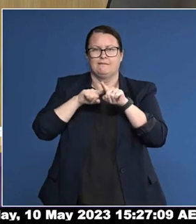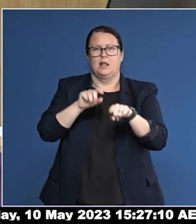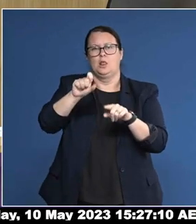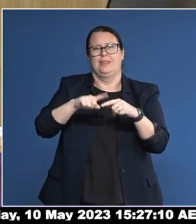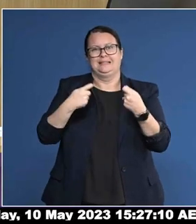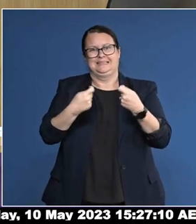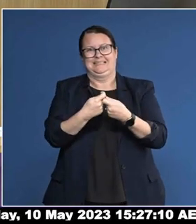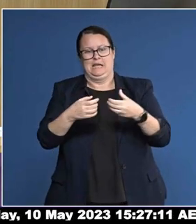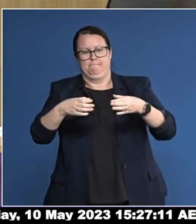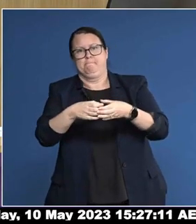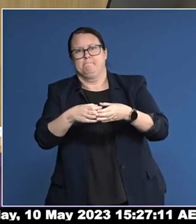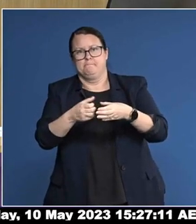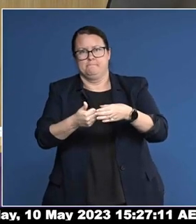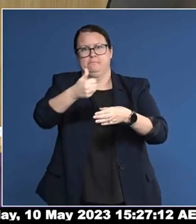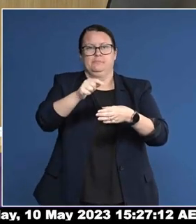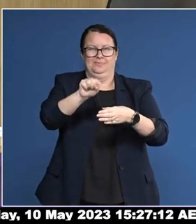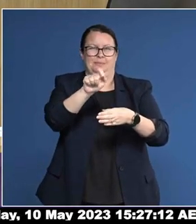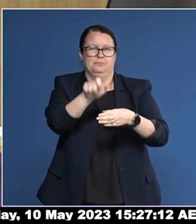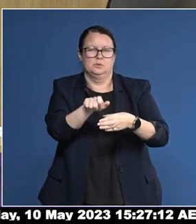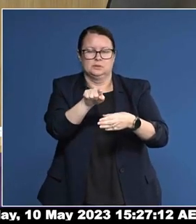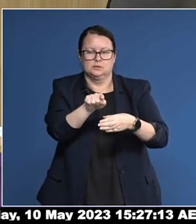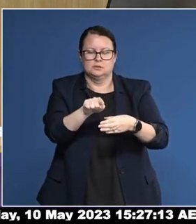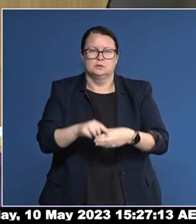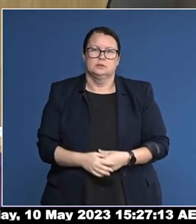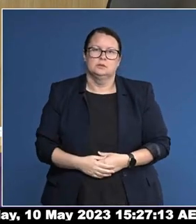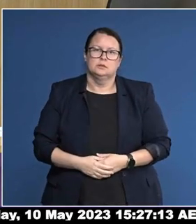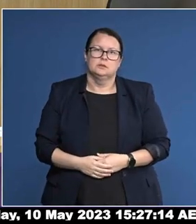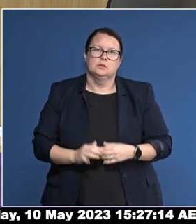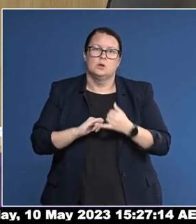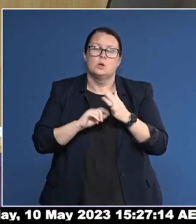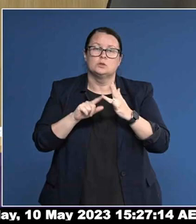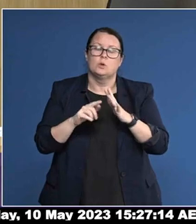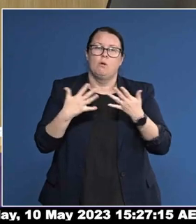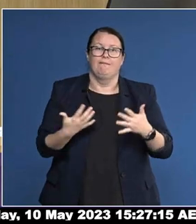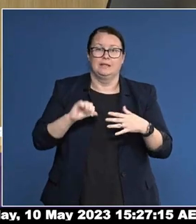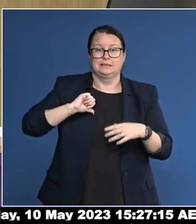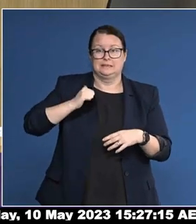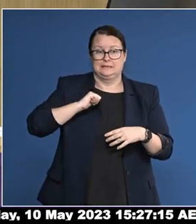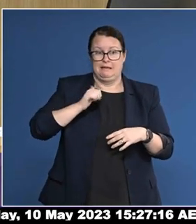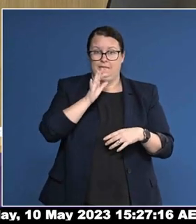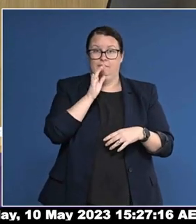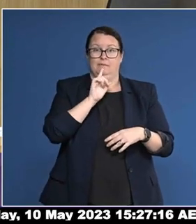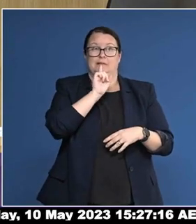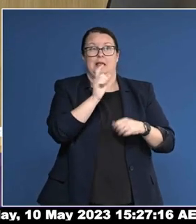So, we encourage our staff to work in combination with other managers within their